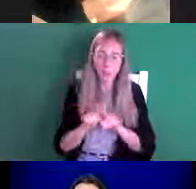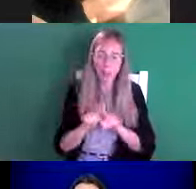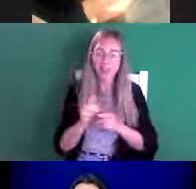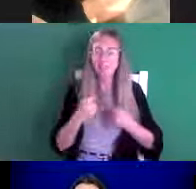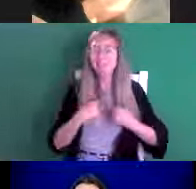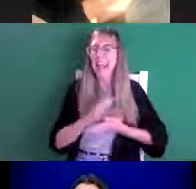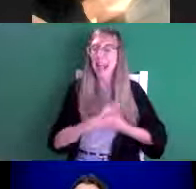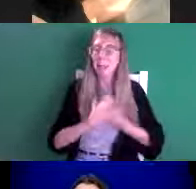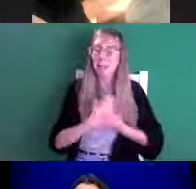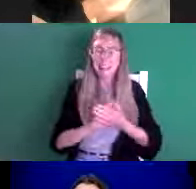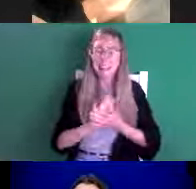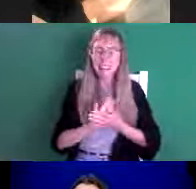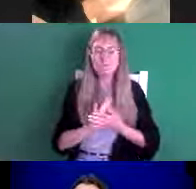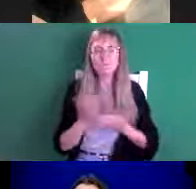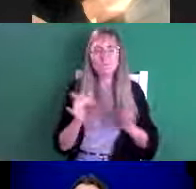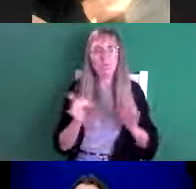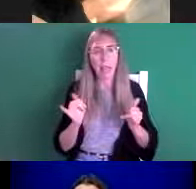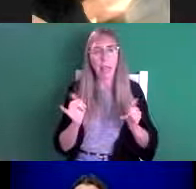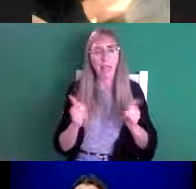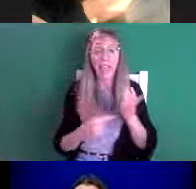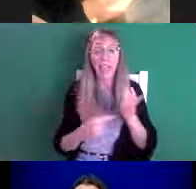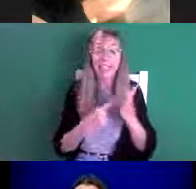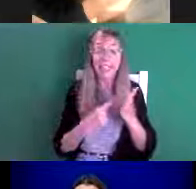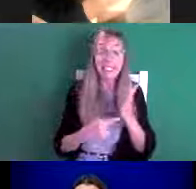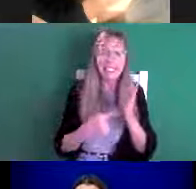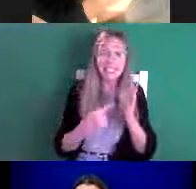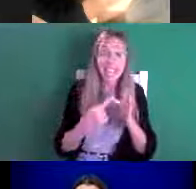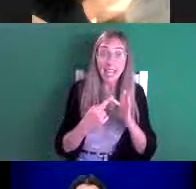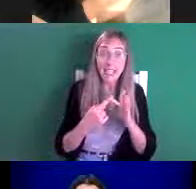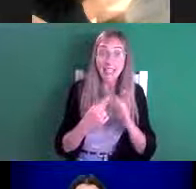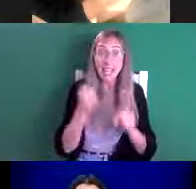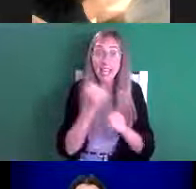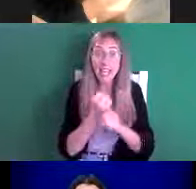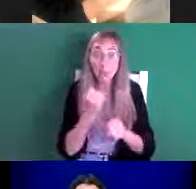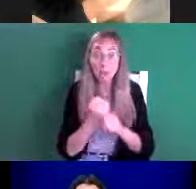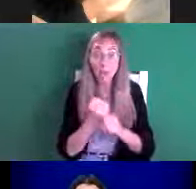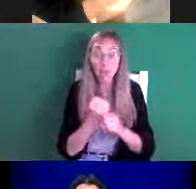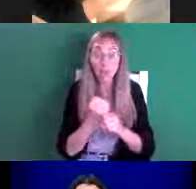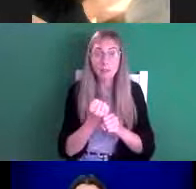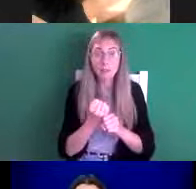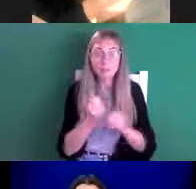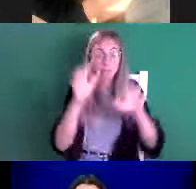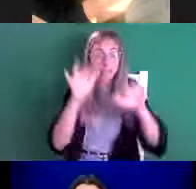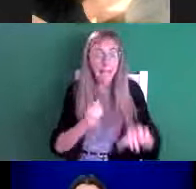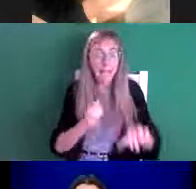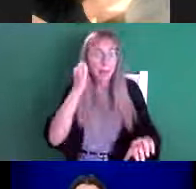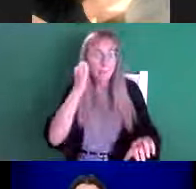looked on say the tapes gallery and you put in black art you would go into the black art movement